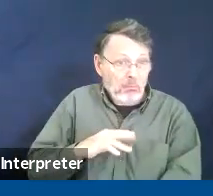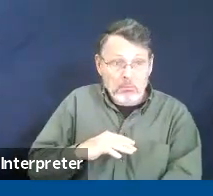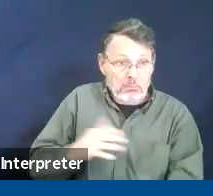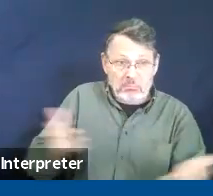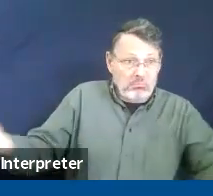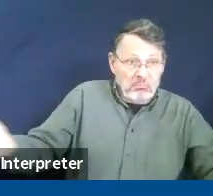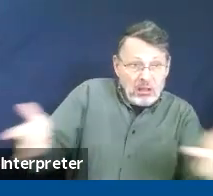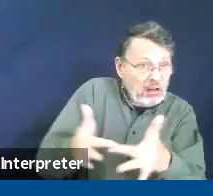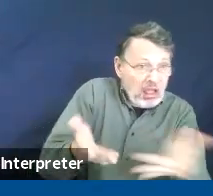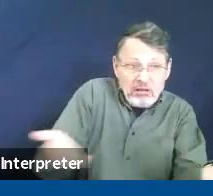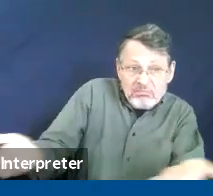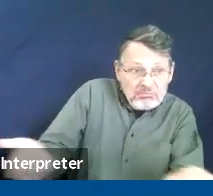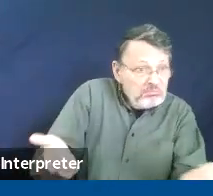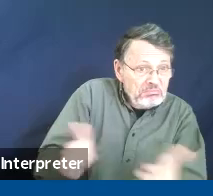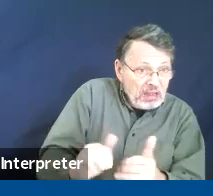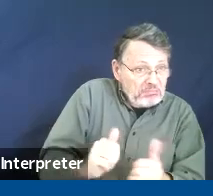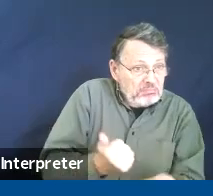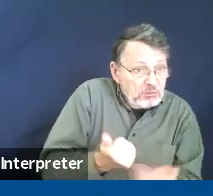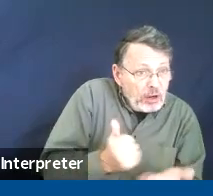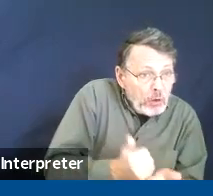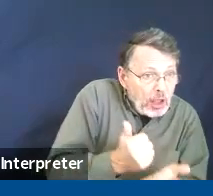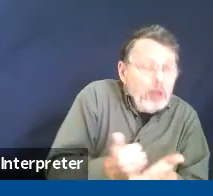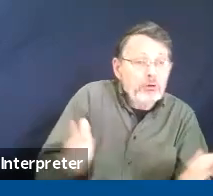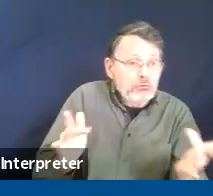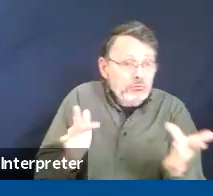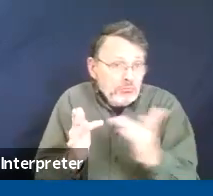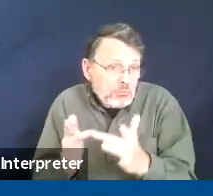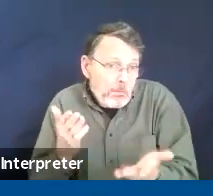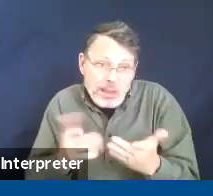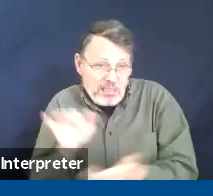with someone or find ways to help you if you think this would work here as well.